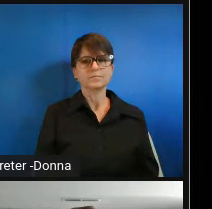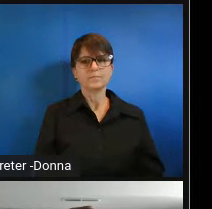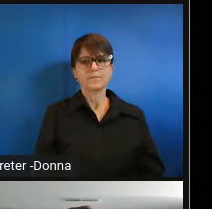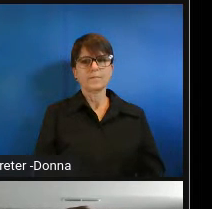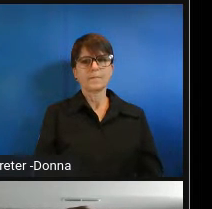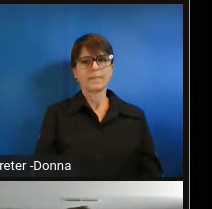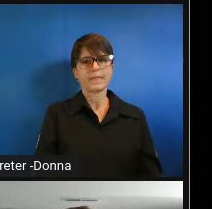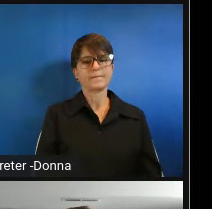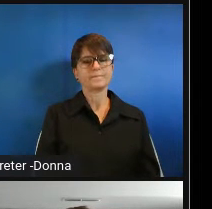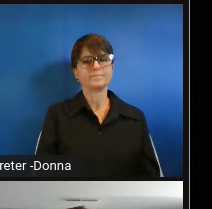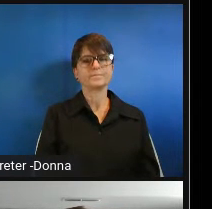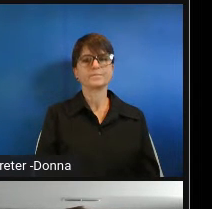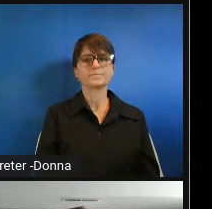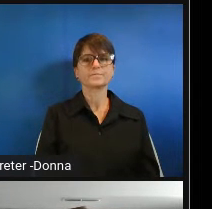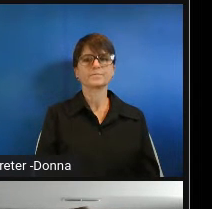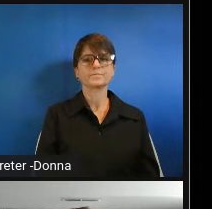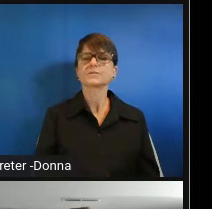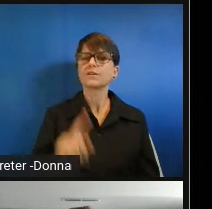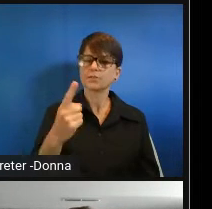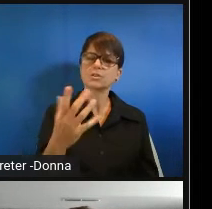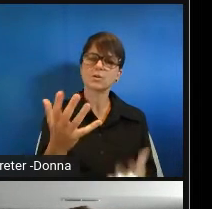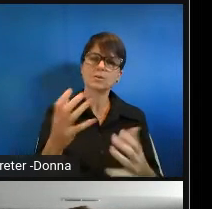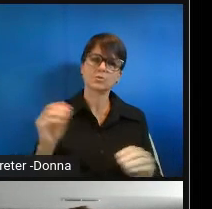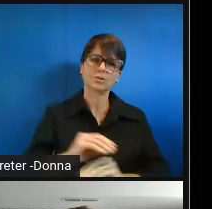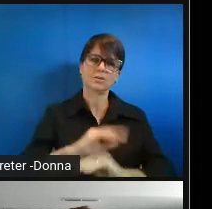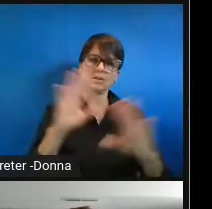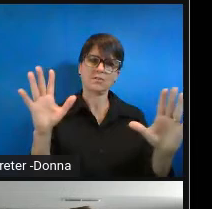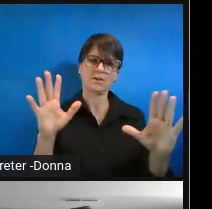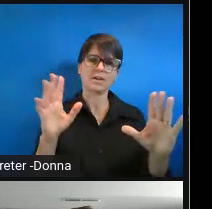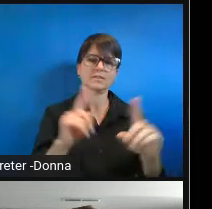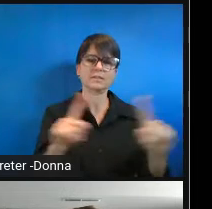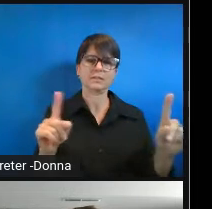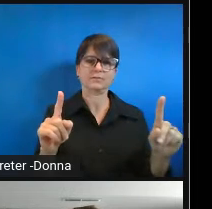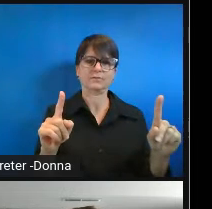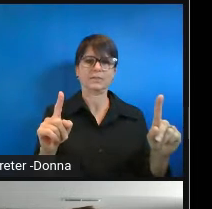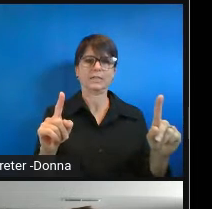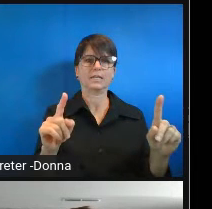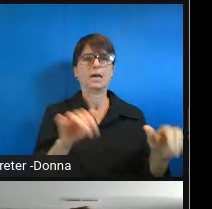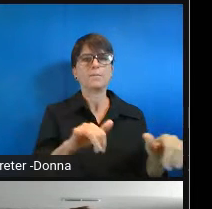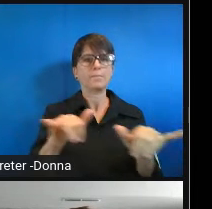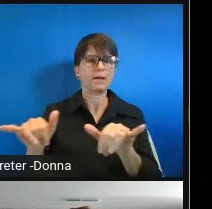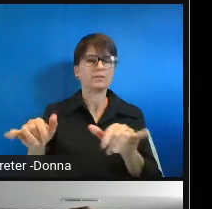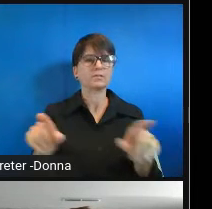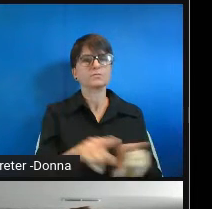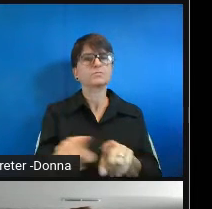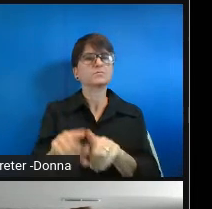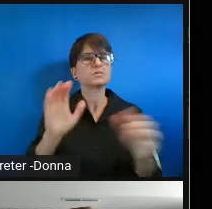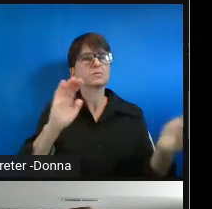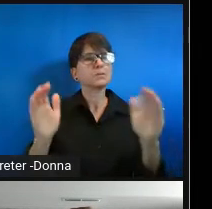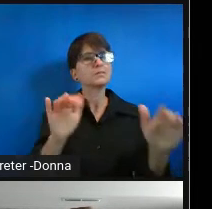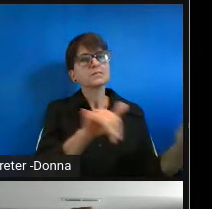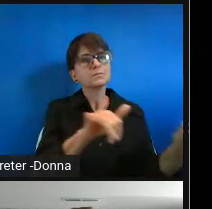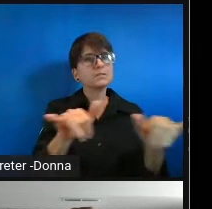First, I want to clarify these different user interface patterns and compare their similarities and differences.